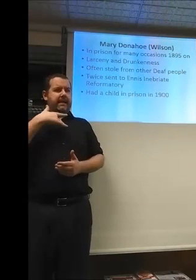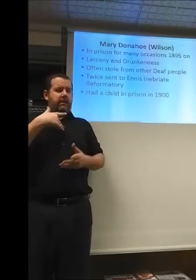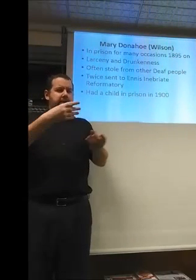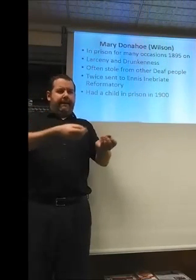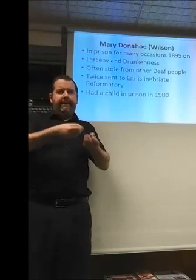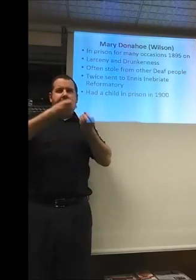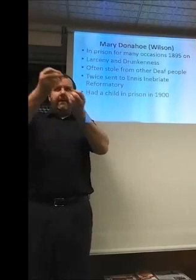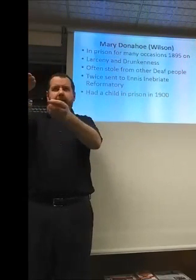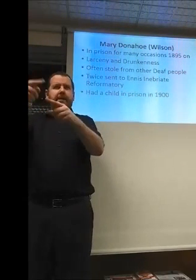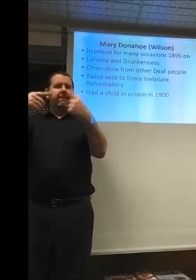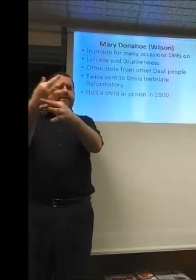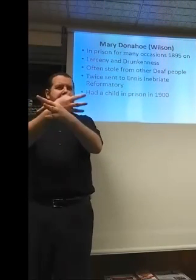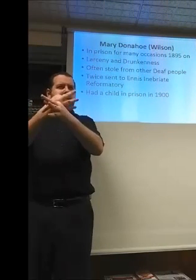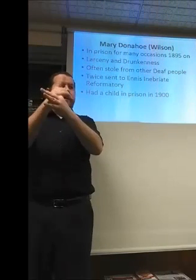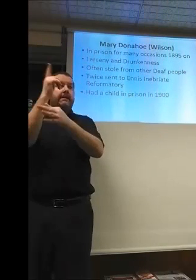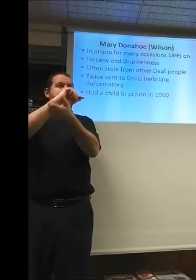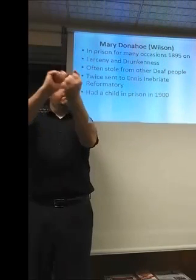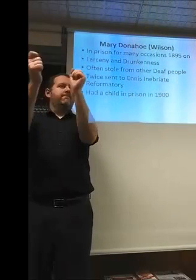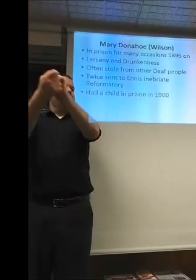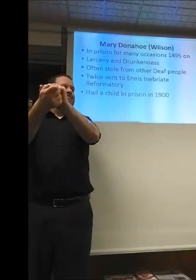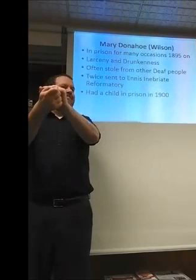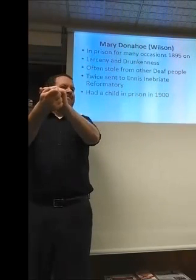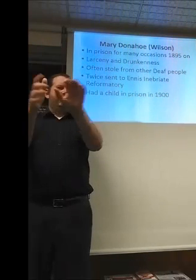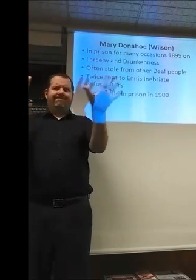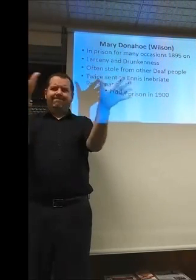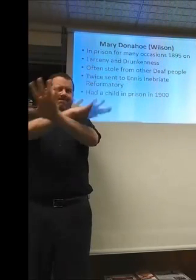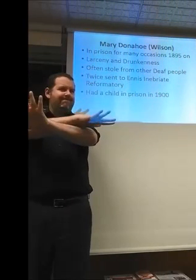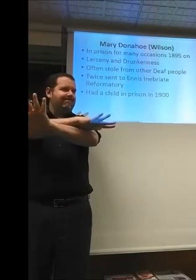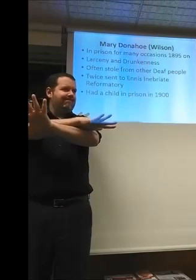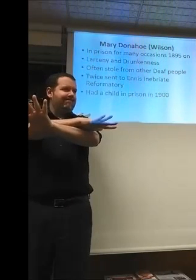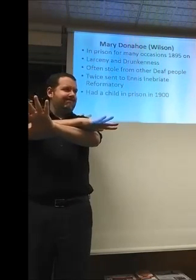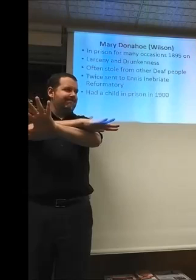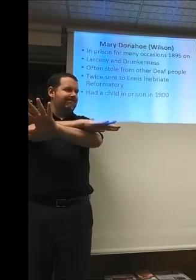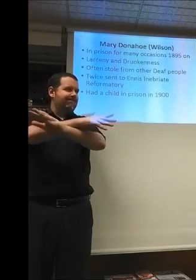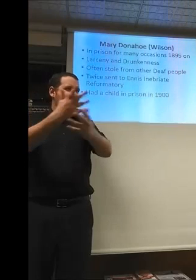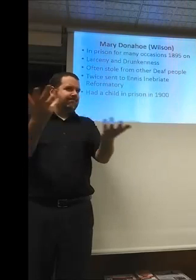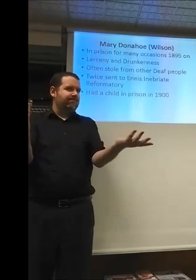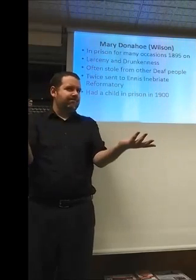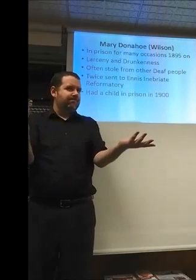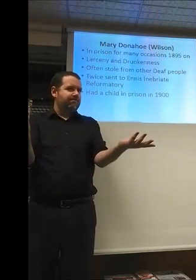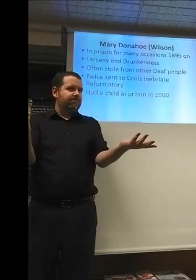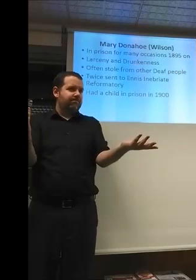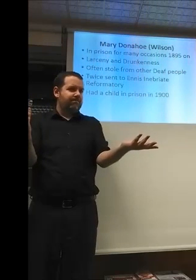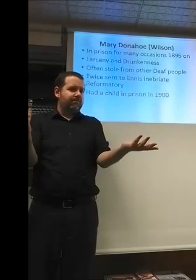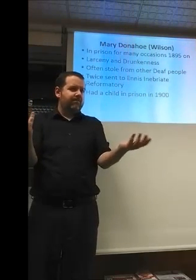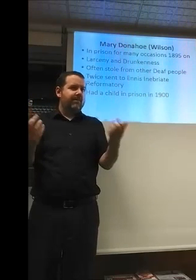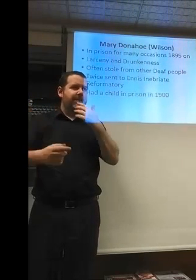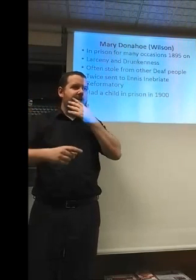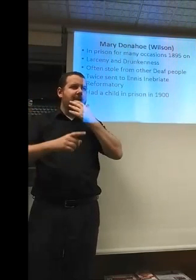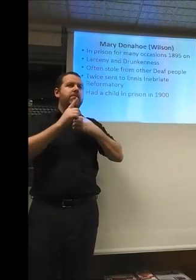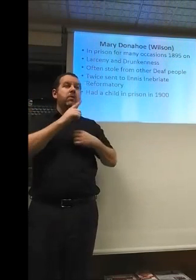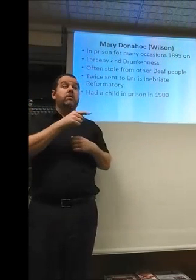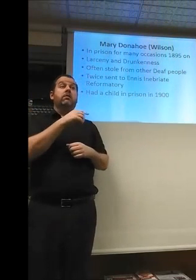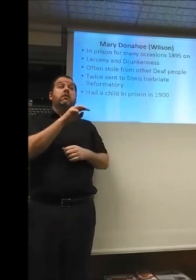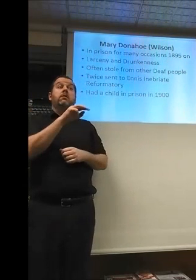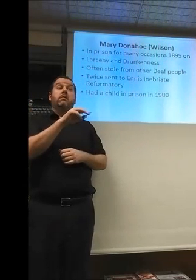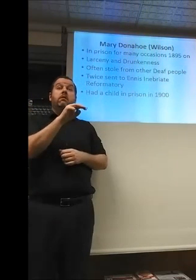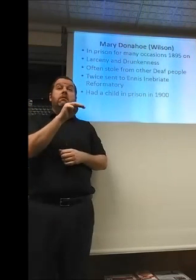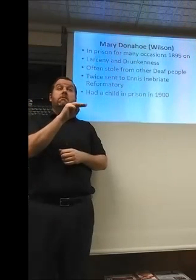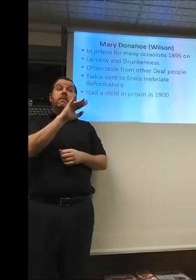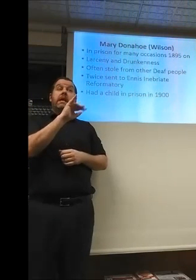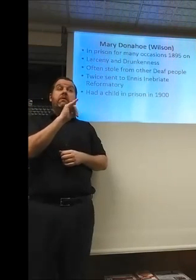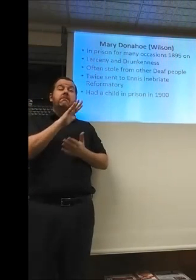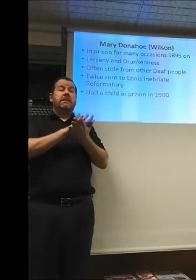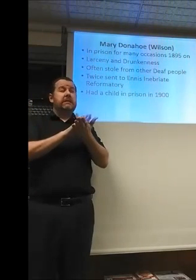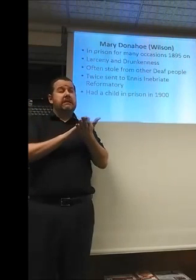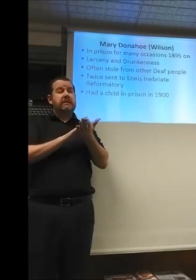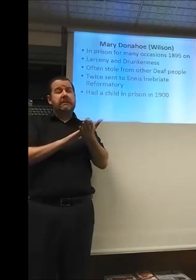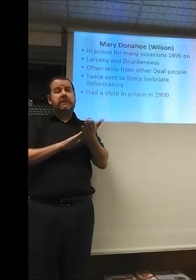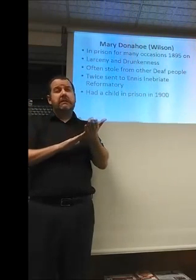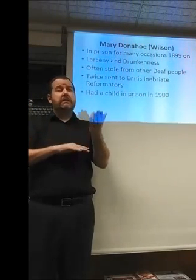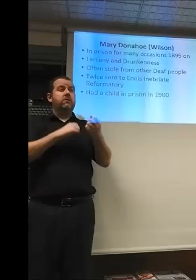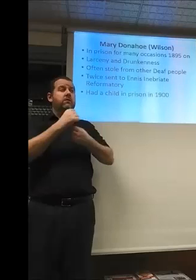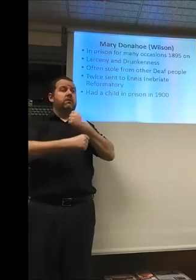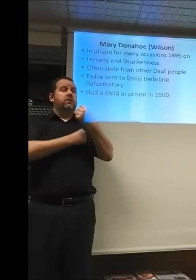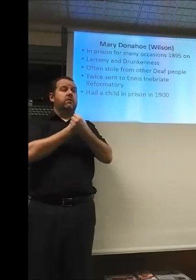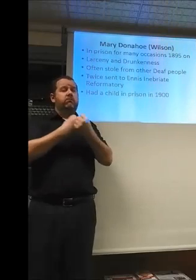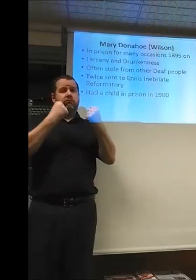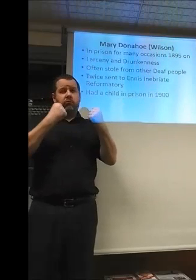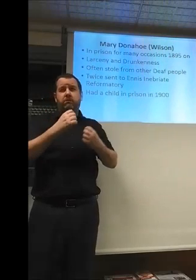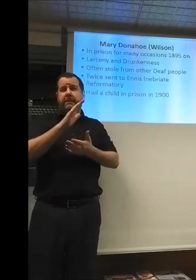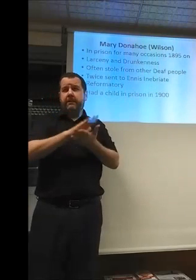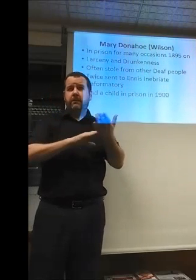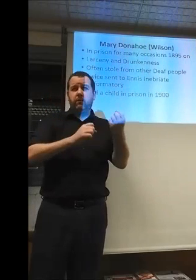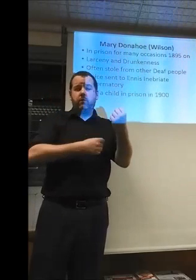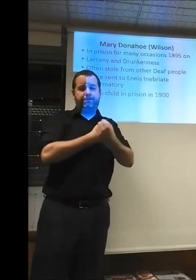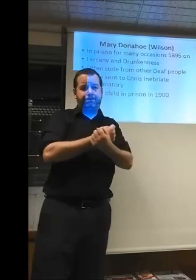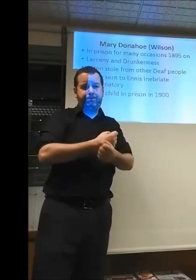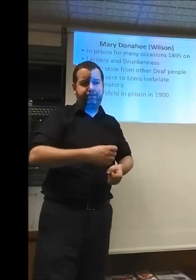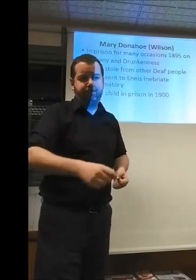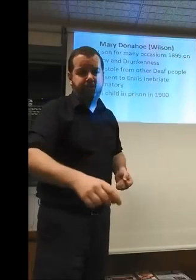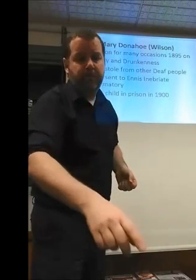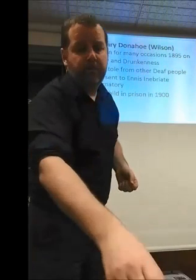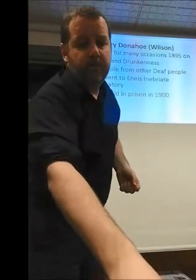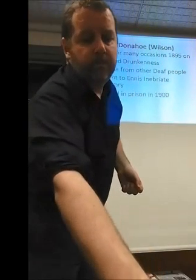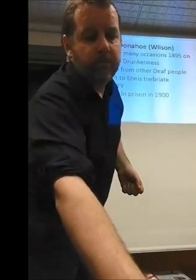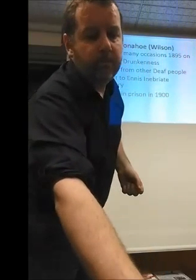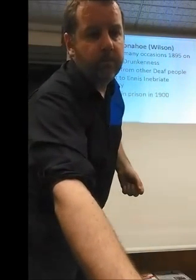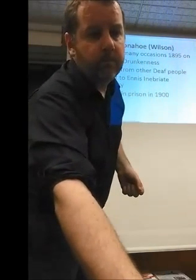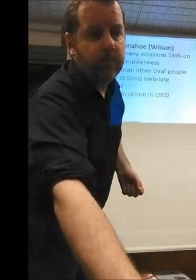ask me the questions, I can sign it to her and then tell you what she says”, she was